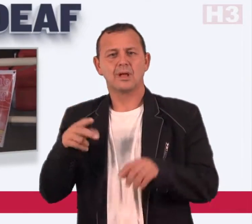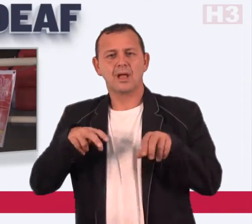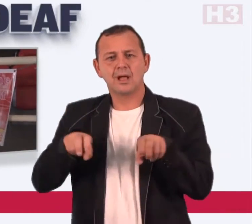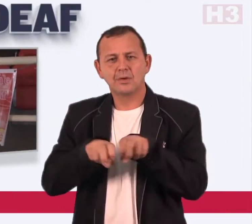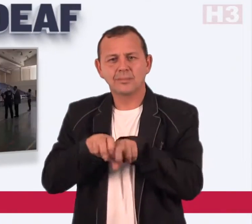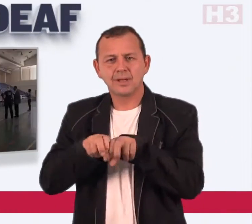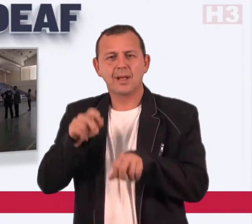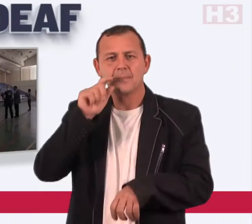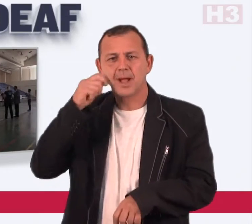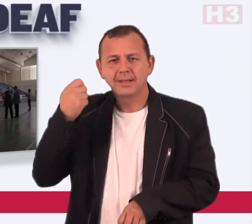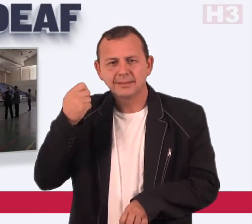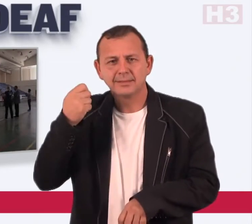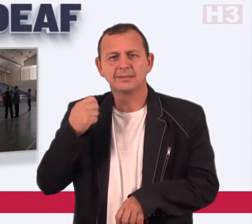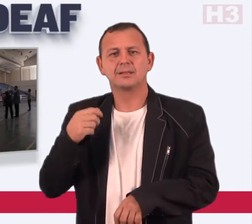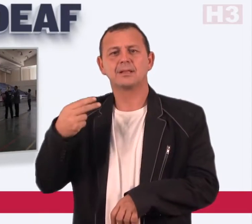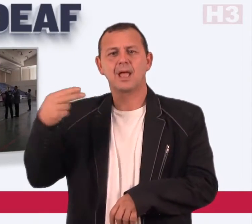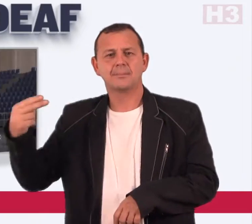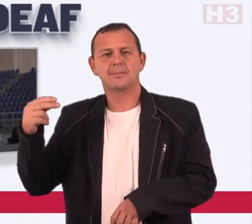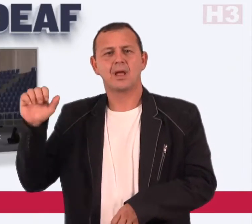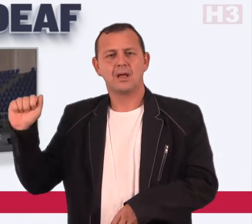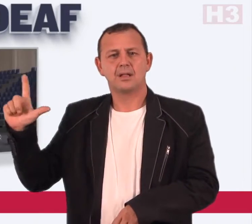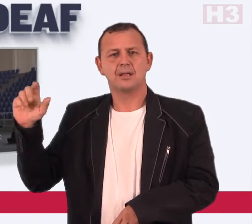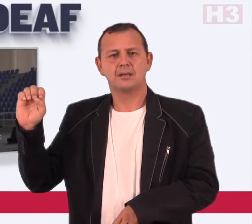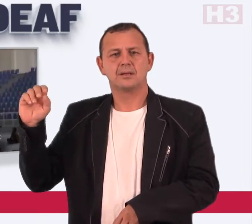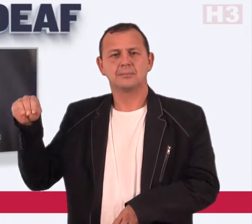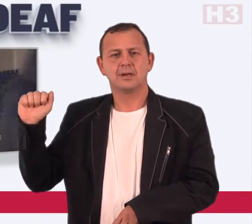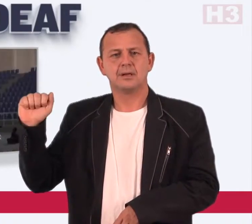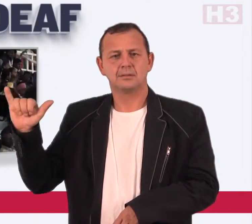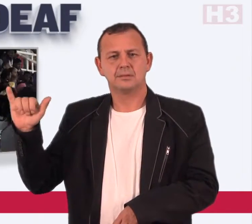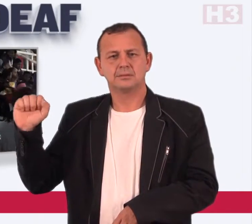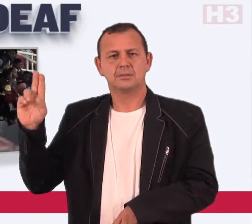For more than 10 years, two Ethiopian men,